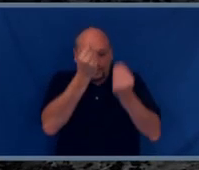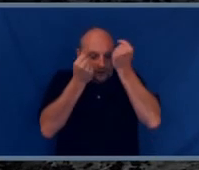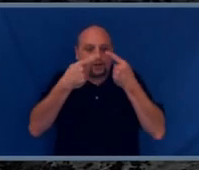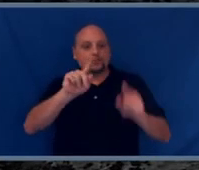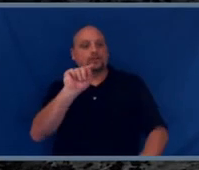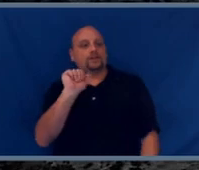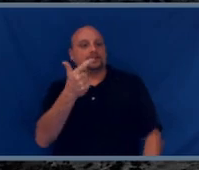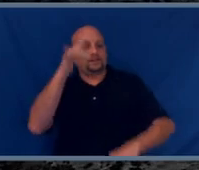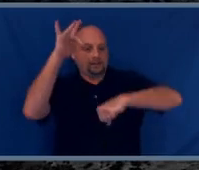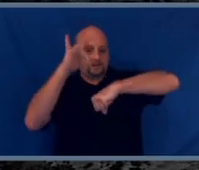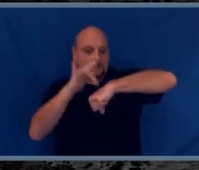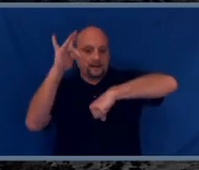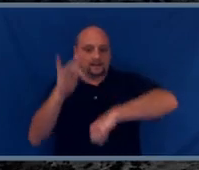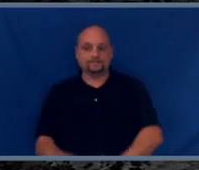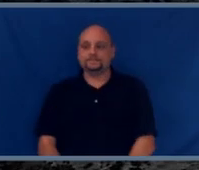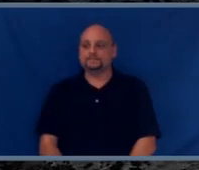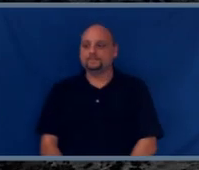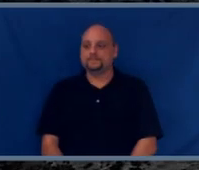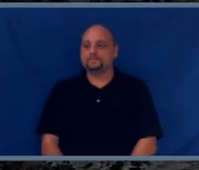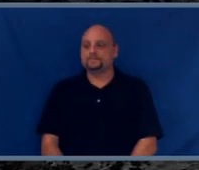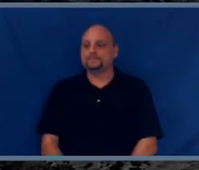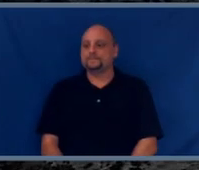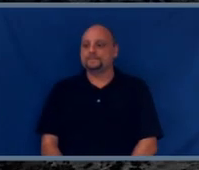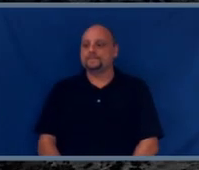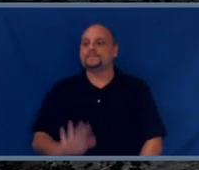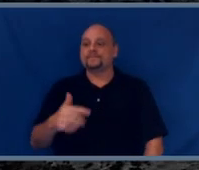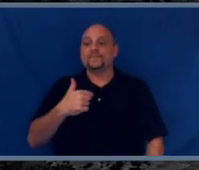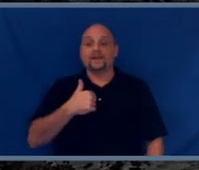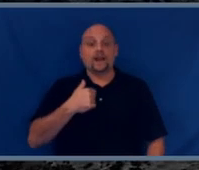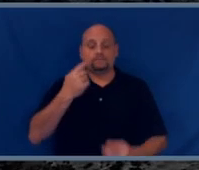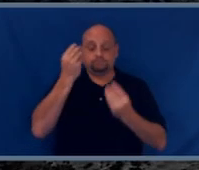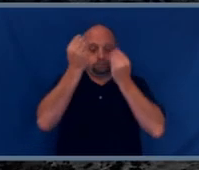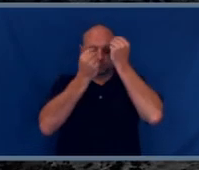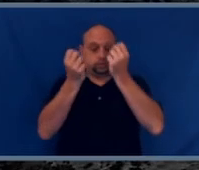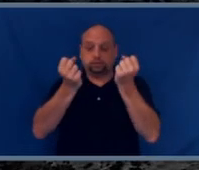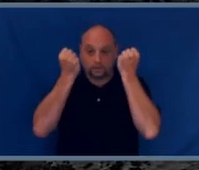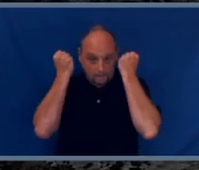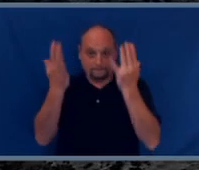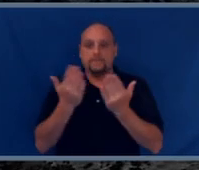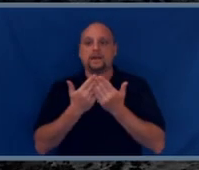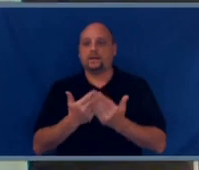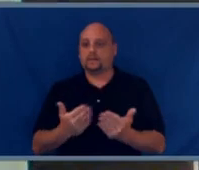THE TAGGENT. I WAS THINKING A LOT OF THINGS.